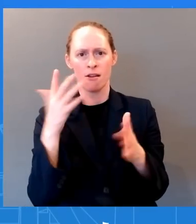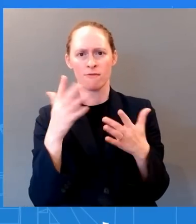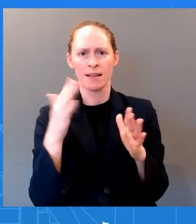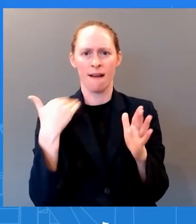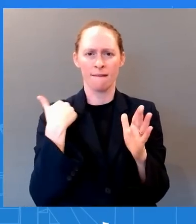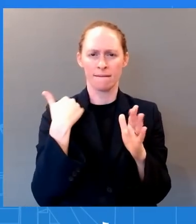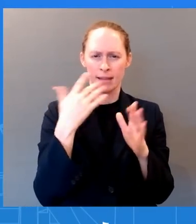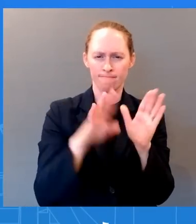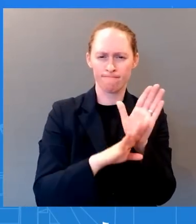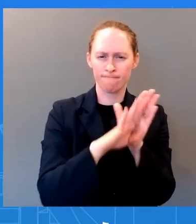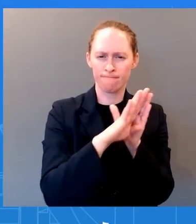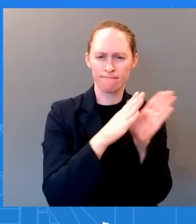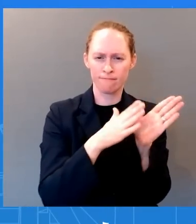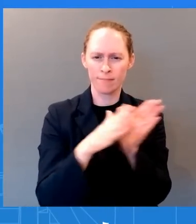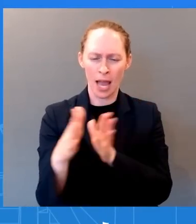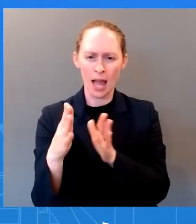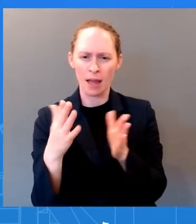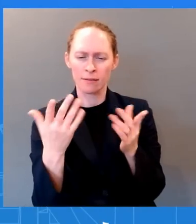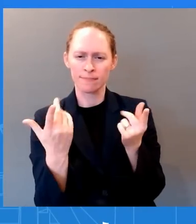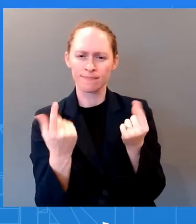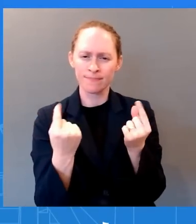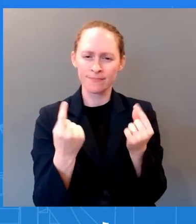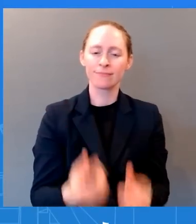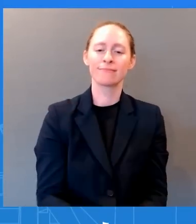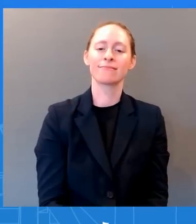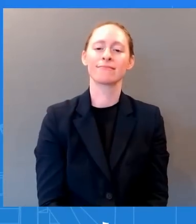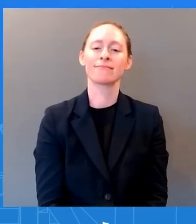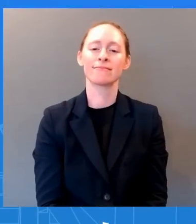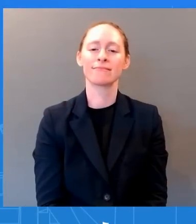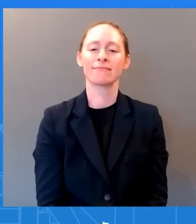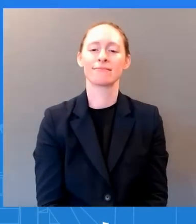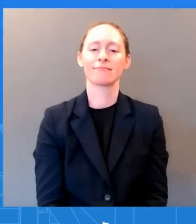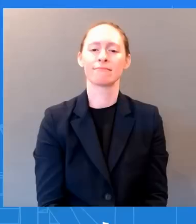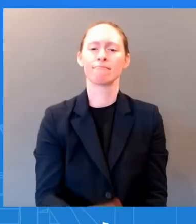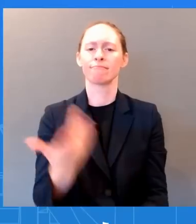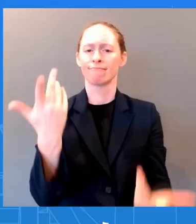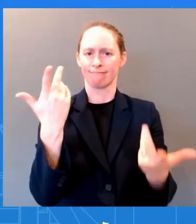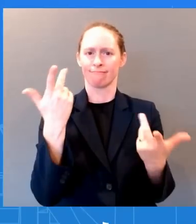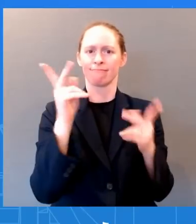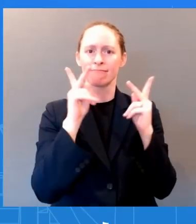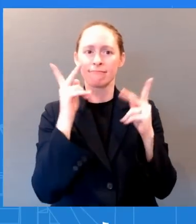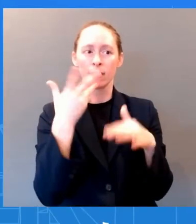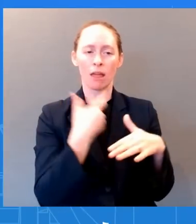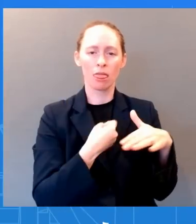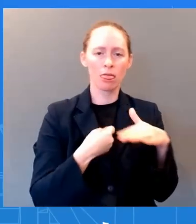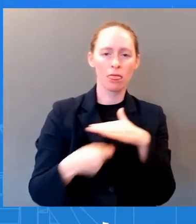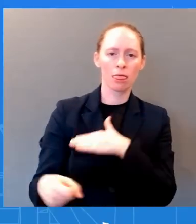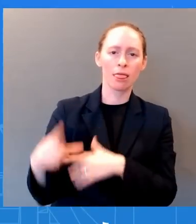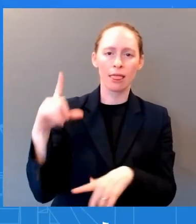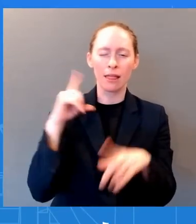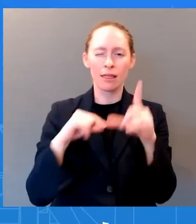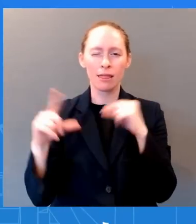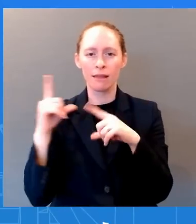We've secured record levels of funding for the Department of Homeland Security. We've put in place dedicated immigration judges